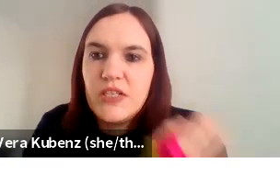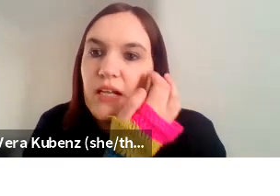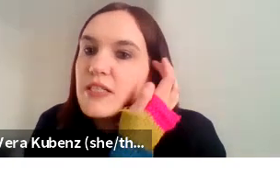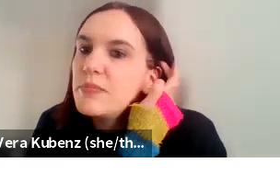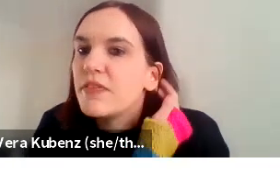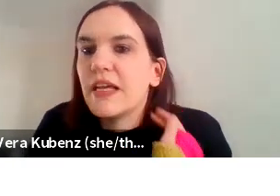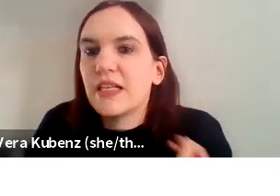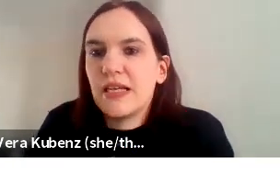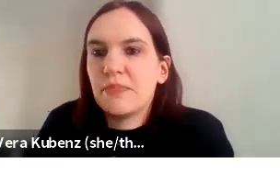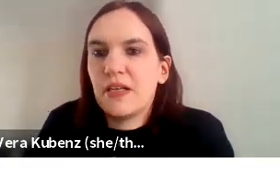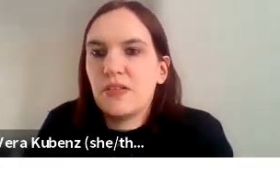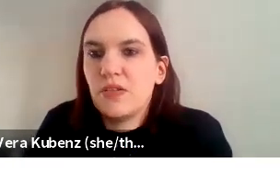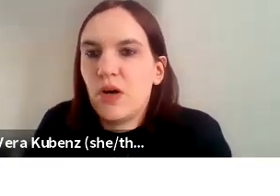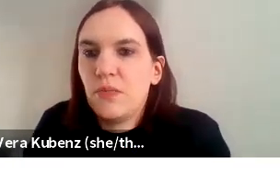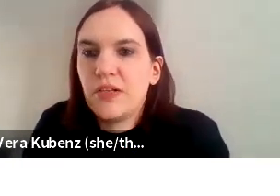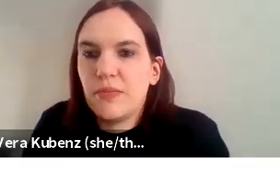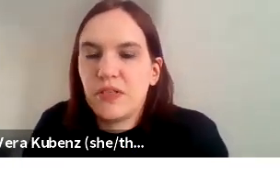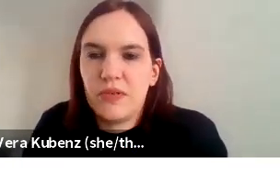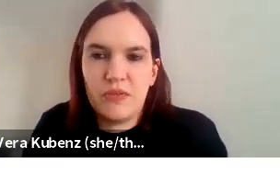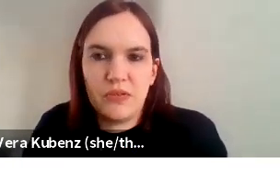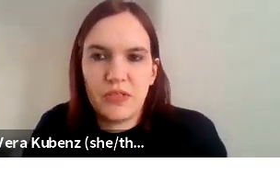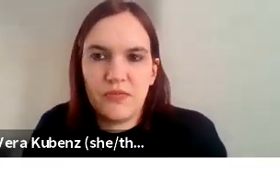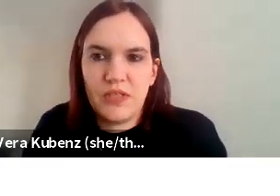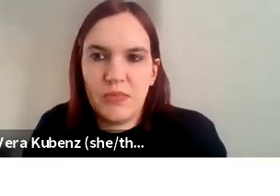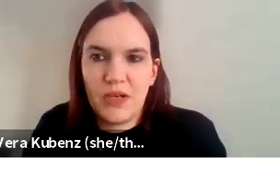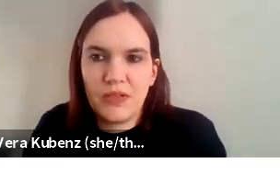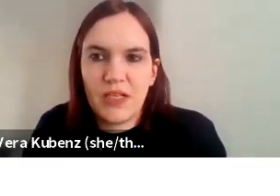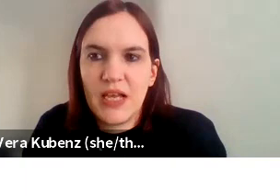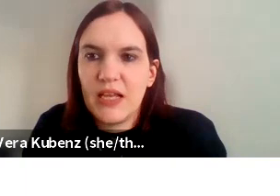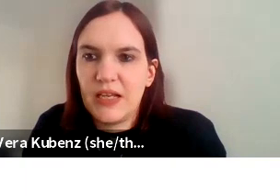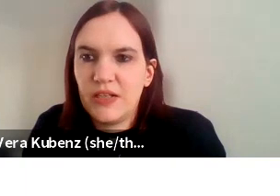You mentioned that some of the next steps are to hold workshops and create resources for DPO.